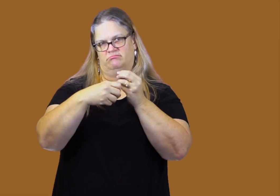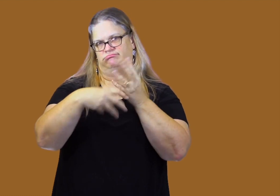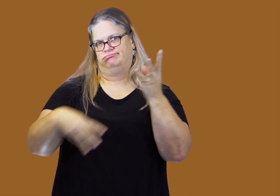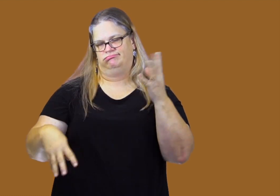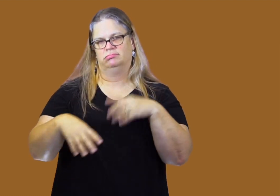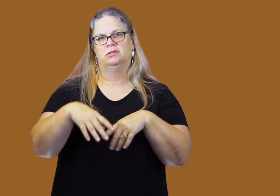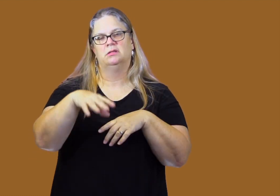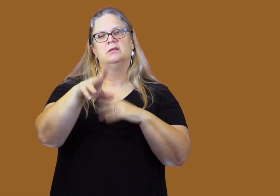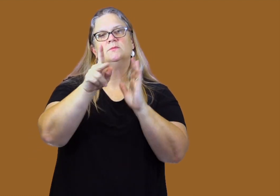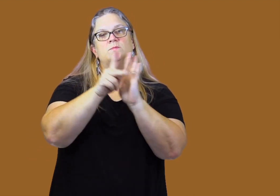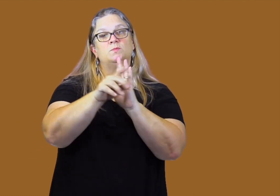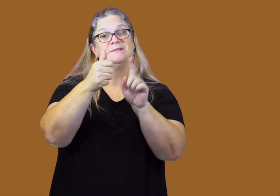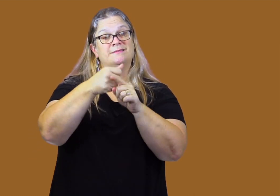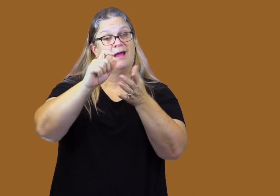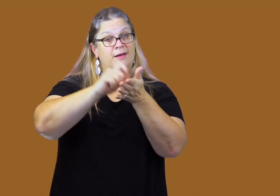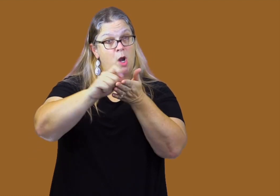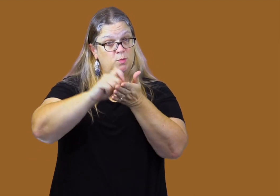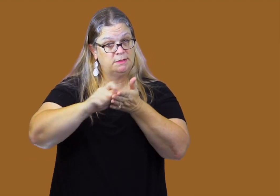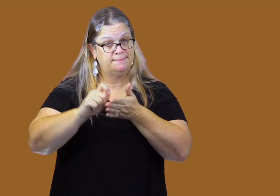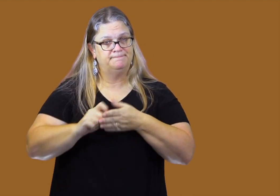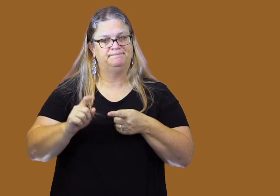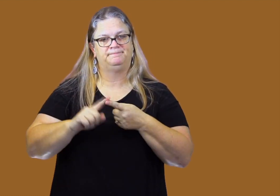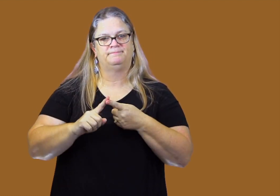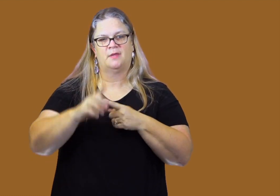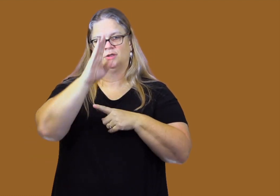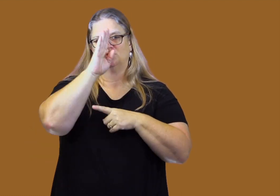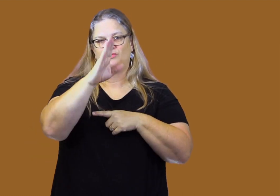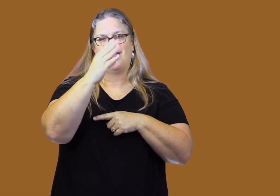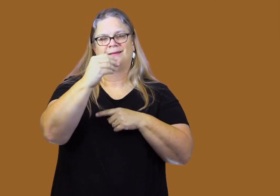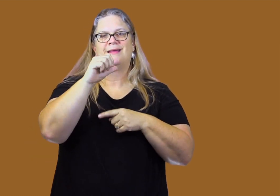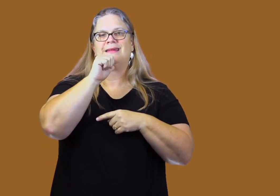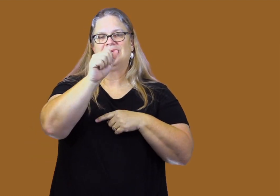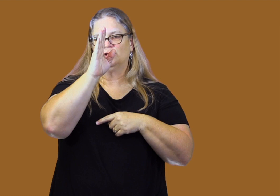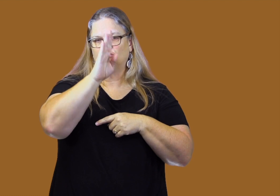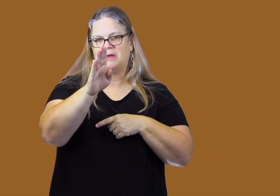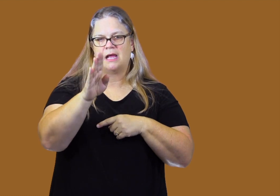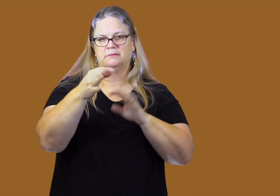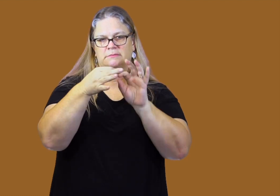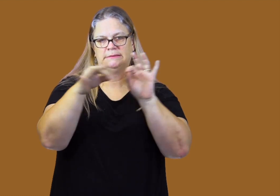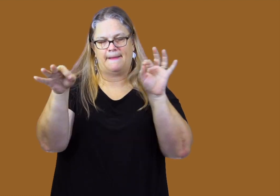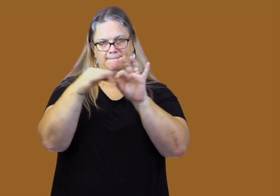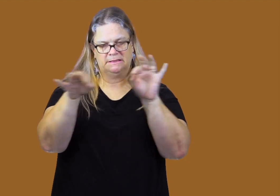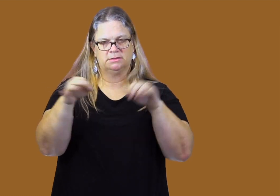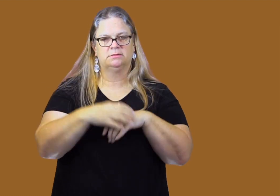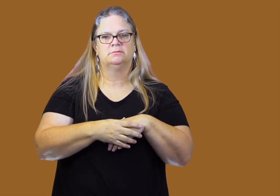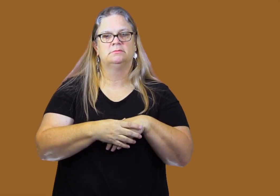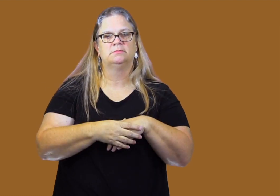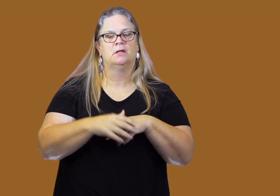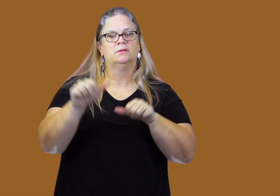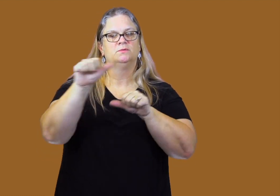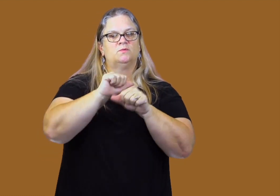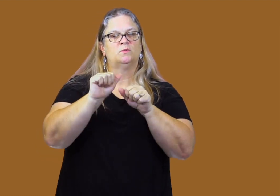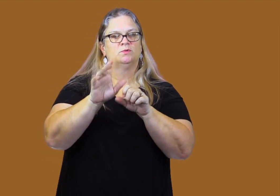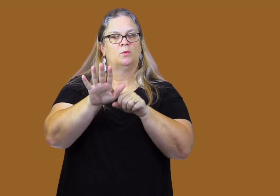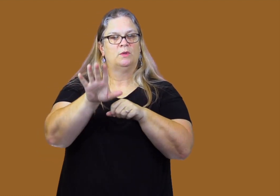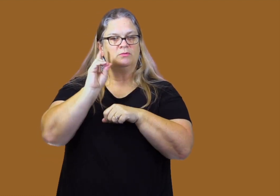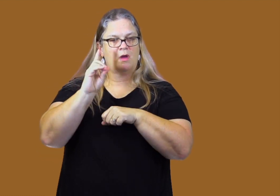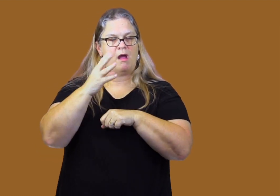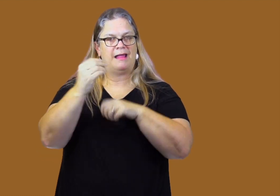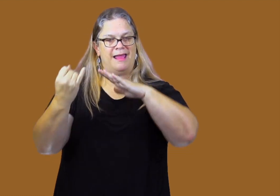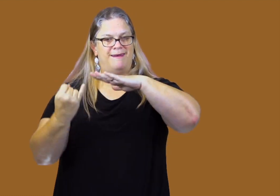For example, suicide notes, both direct and indirect suicidal threats or statements,